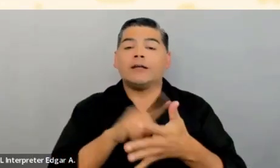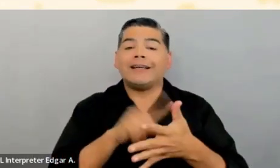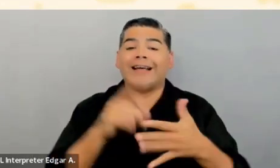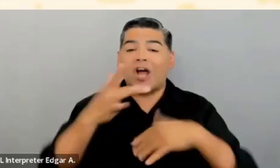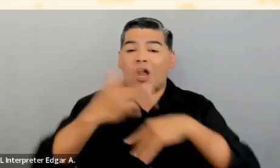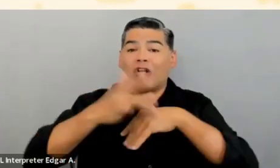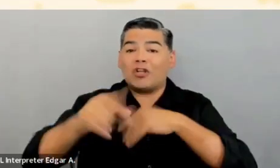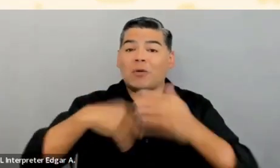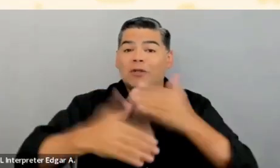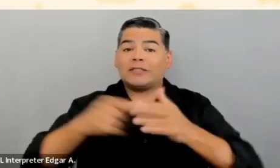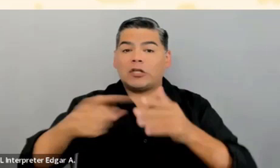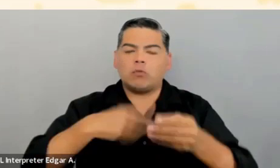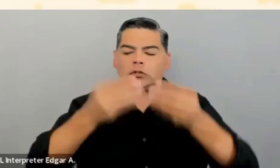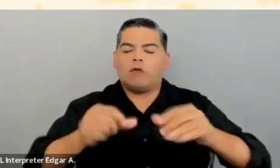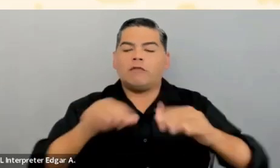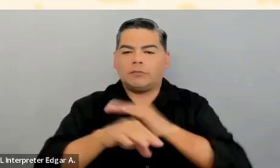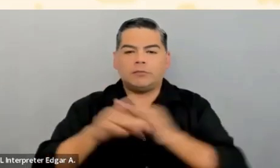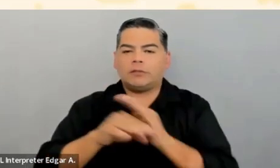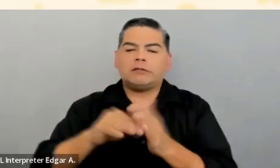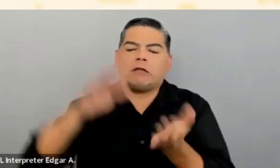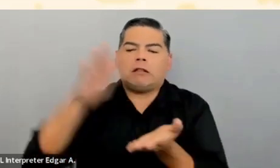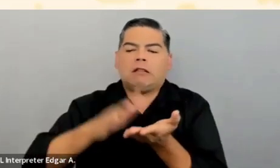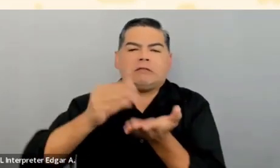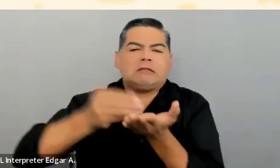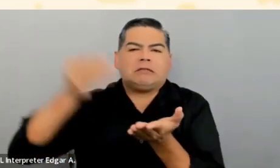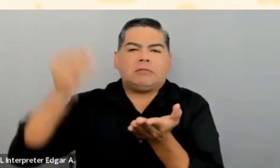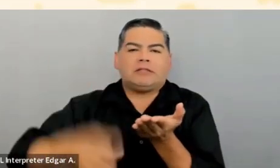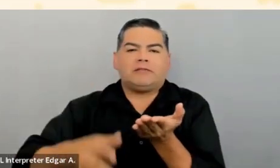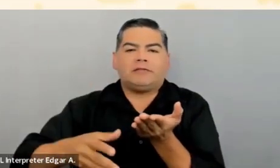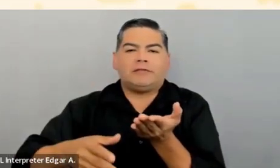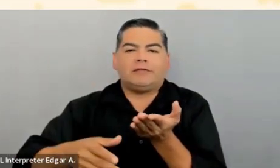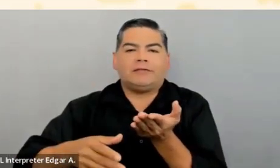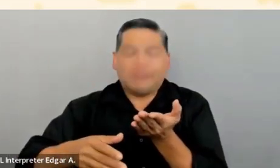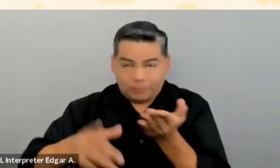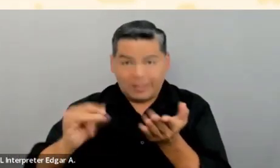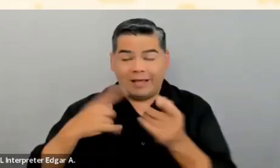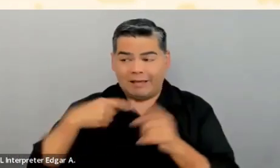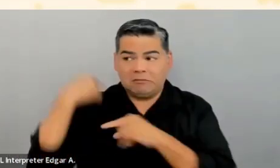the less expensive it is. When I've been doing builds for over a decade,